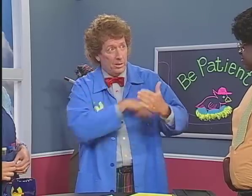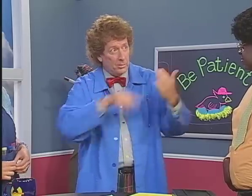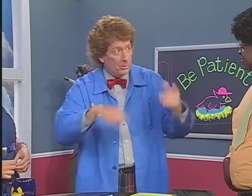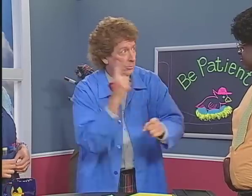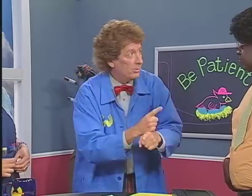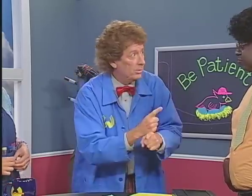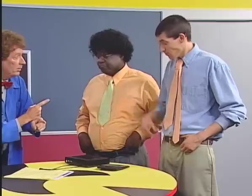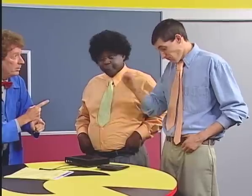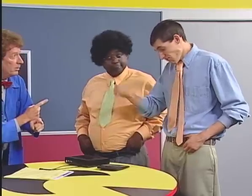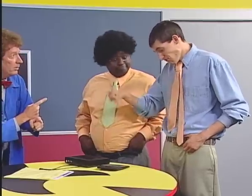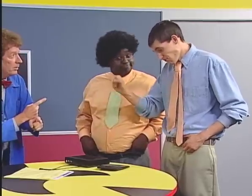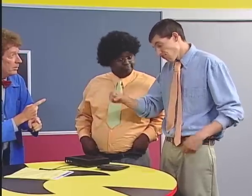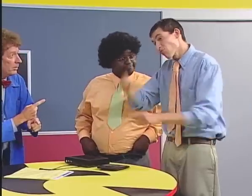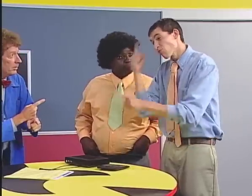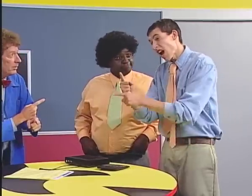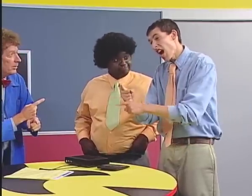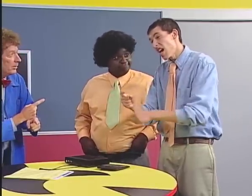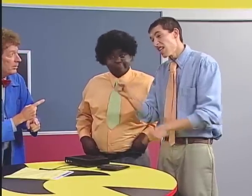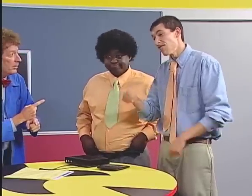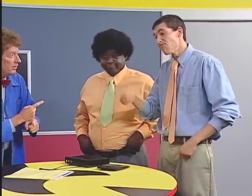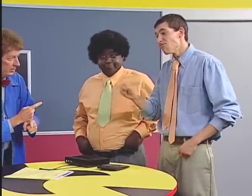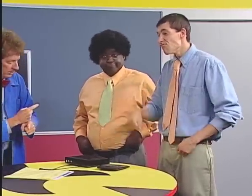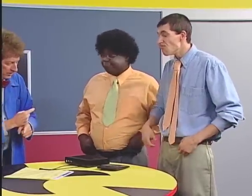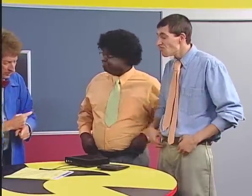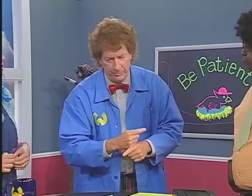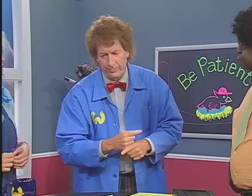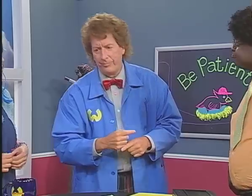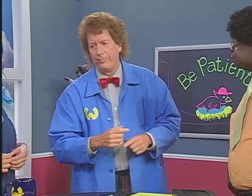RIGHT? YES, THAT'S RIGHT.